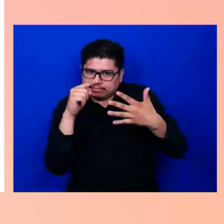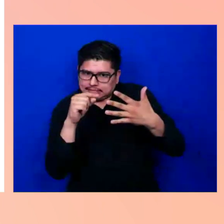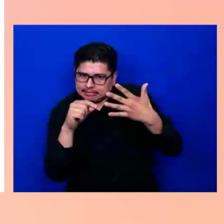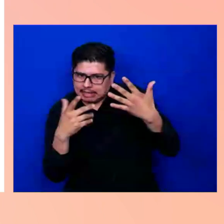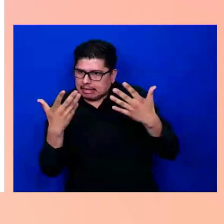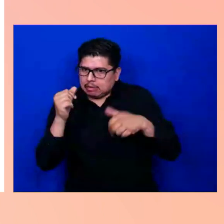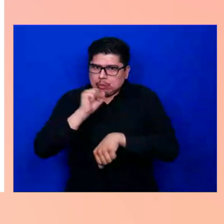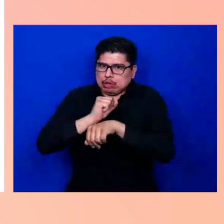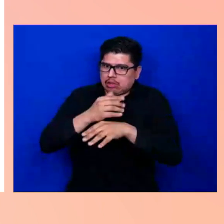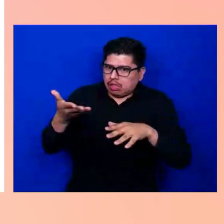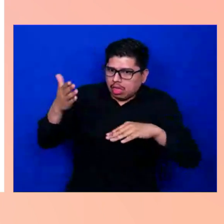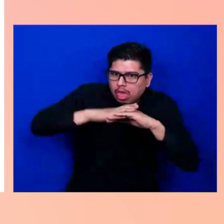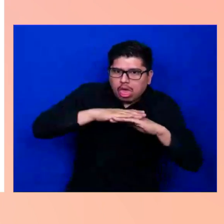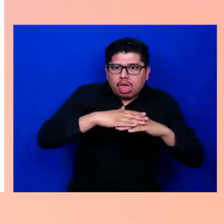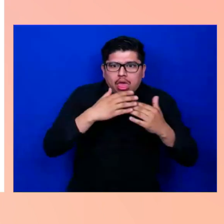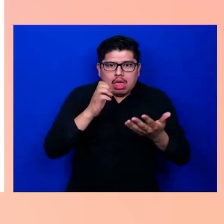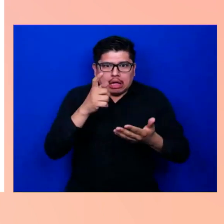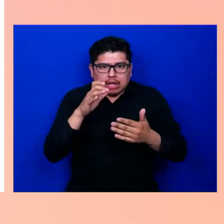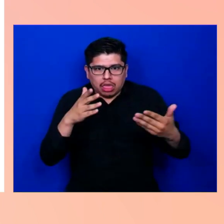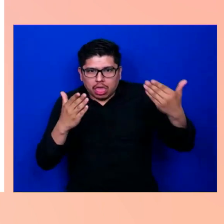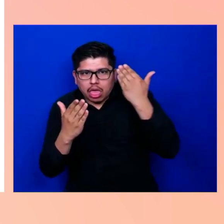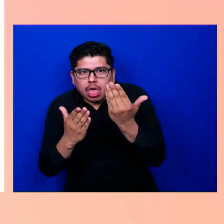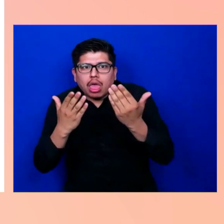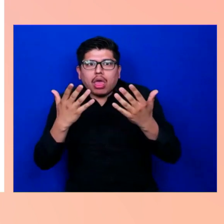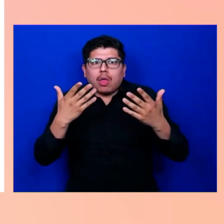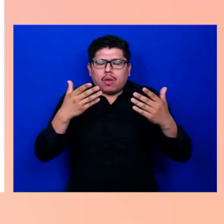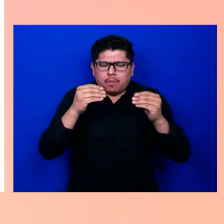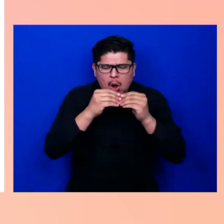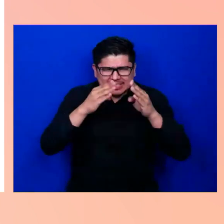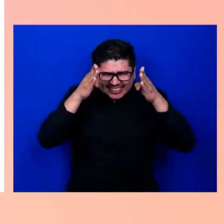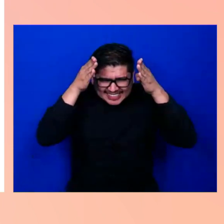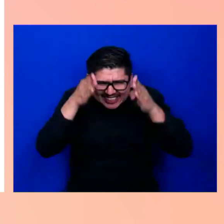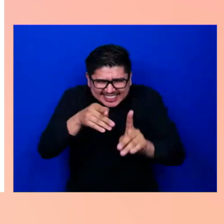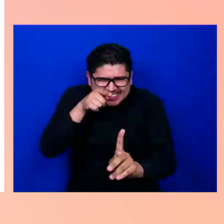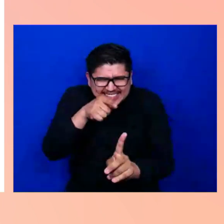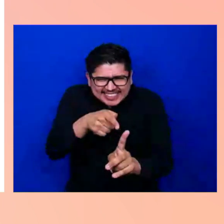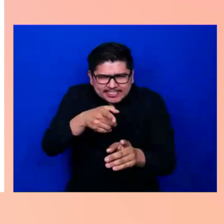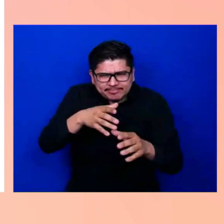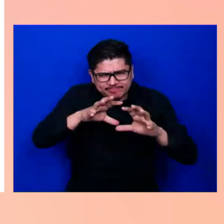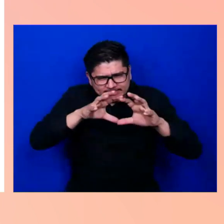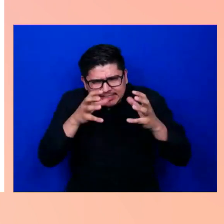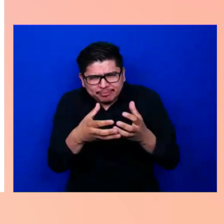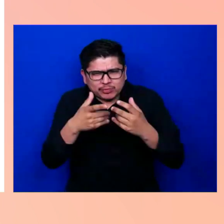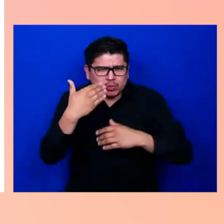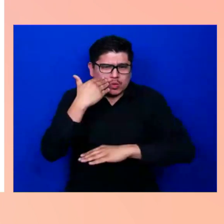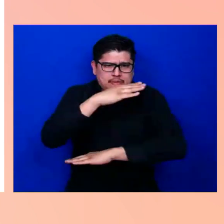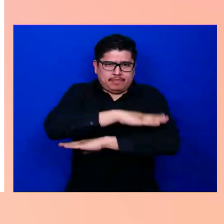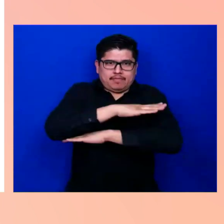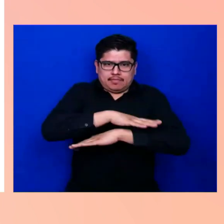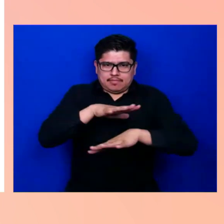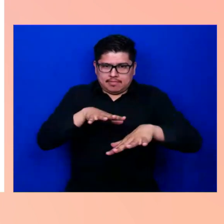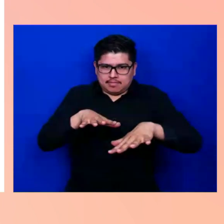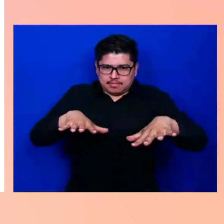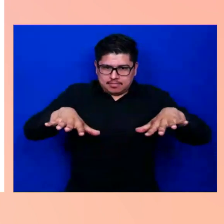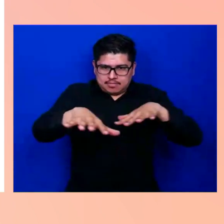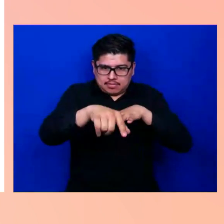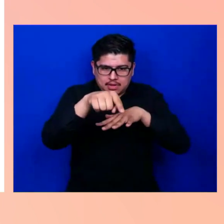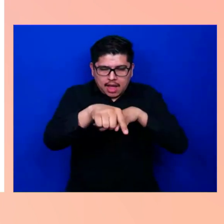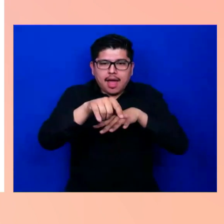the zone and be undisturbed by teammates. So tables are turning. Candidates are beginning to only apply to jobs where